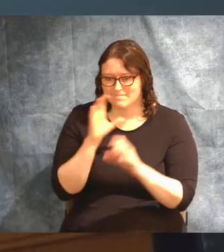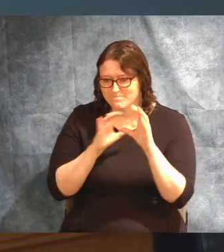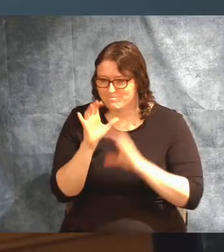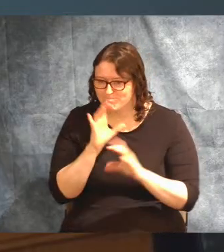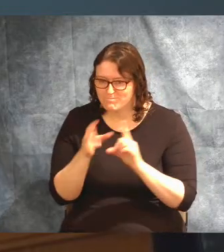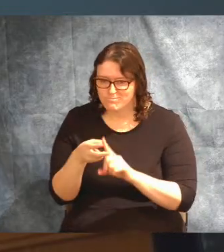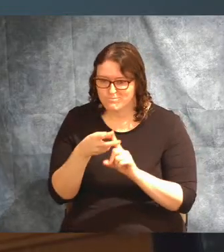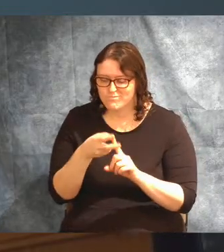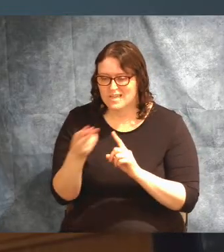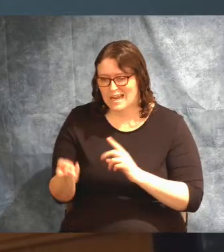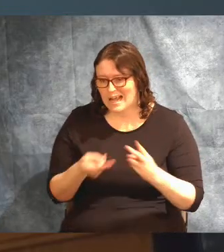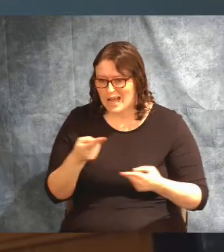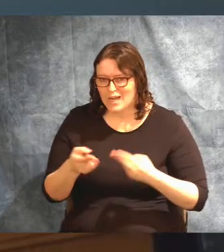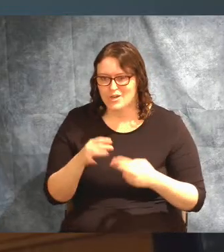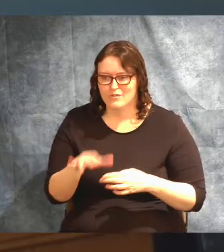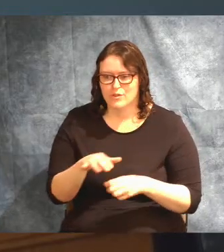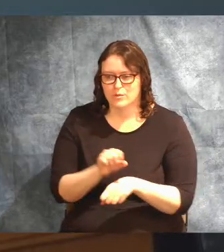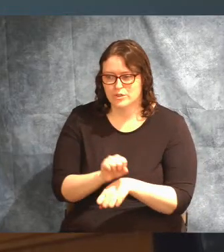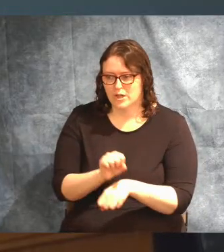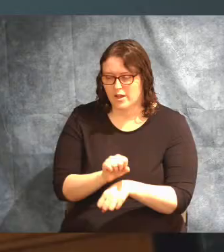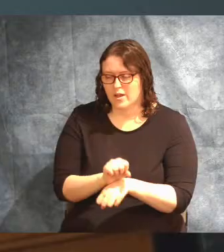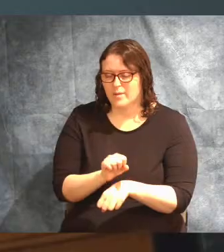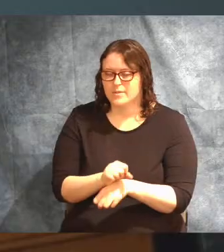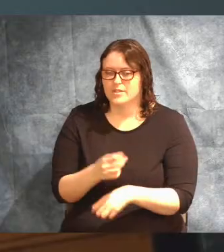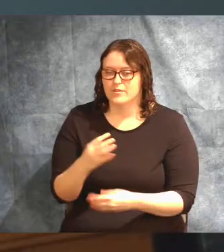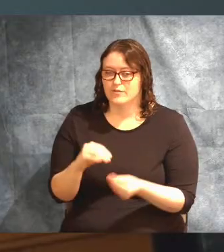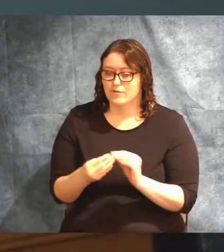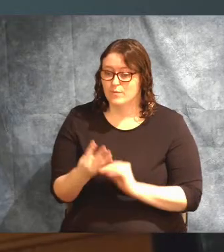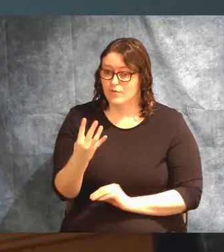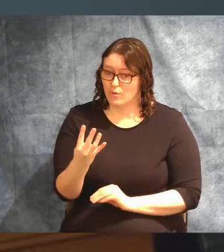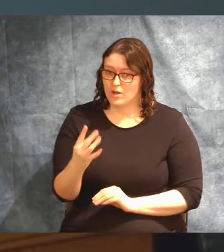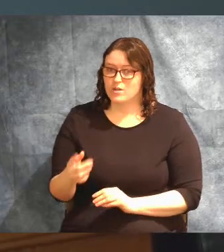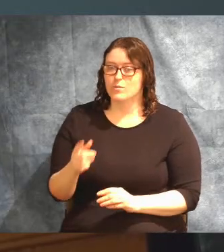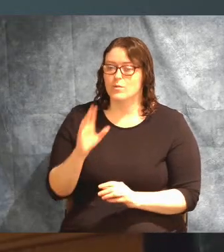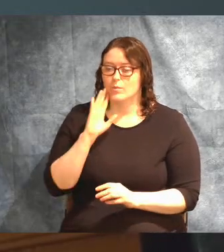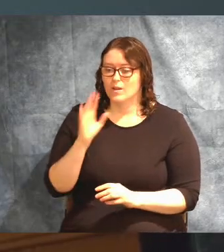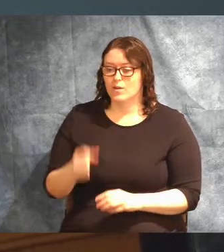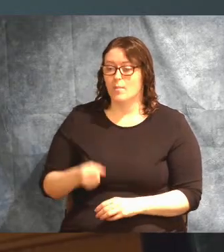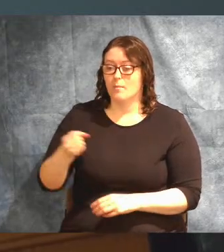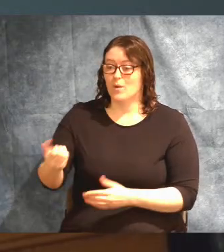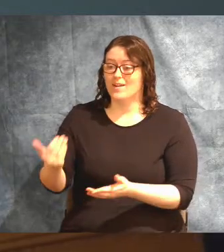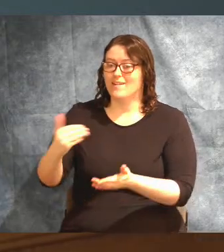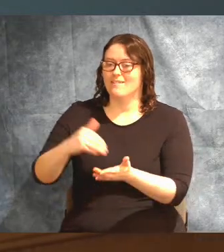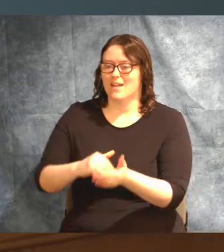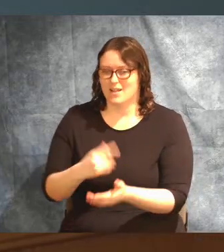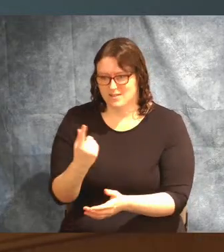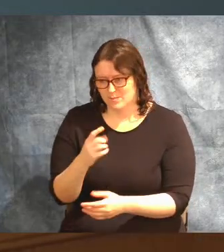those positions filled and four is a resolution reappointing a member to the Earthworks Appeal